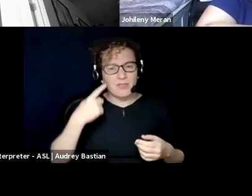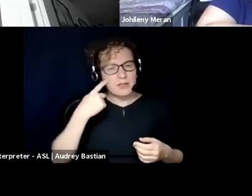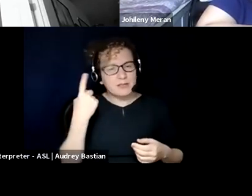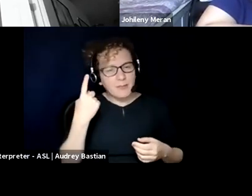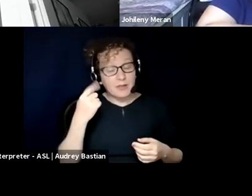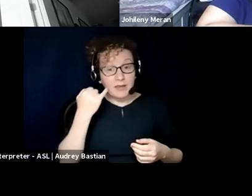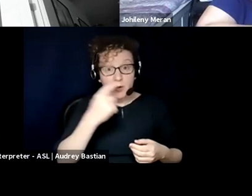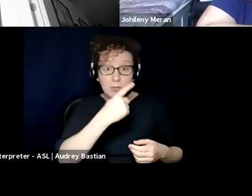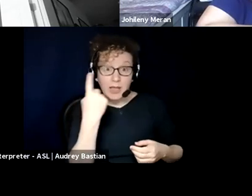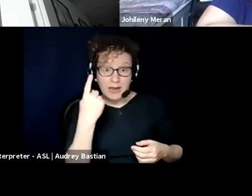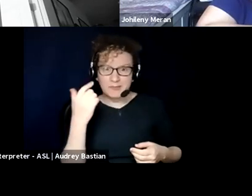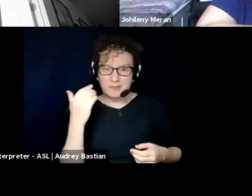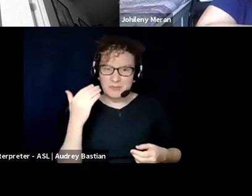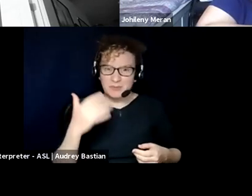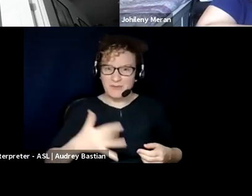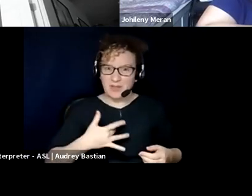Black, you know. Like when White people are looking at you